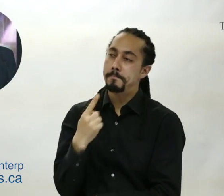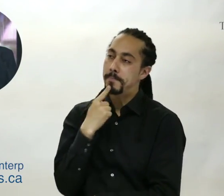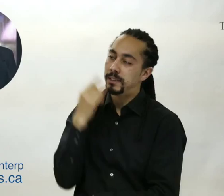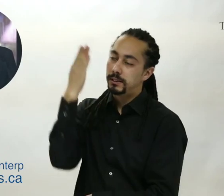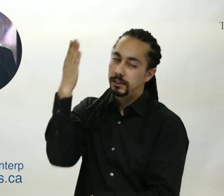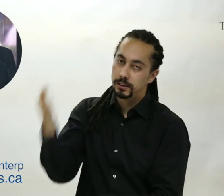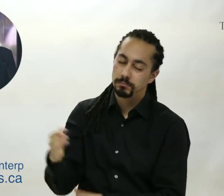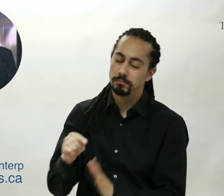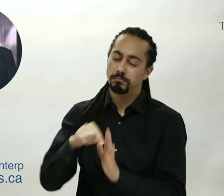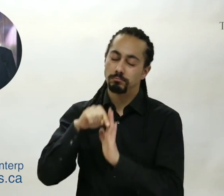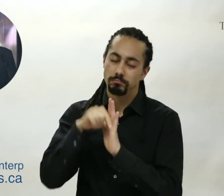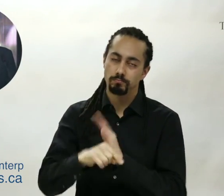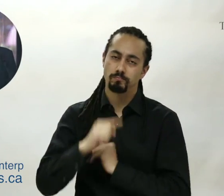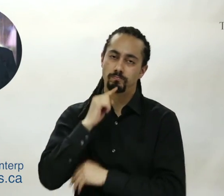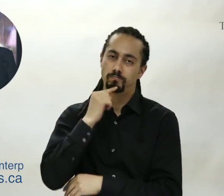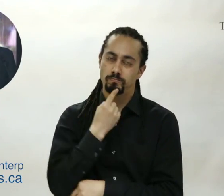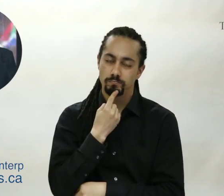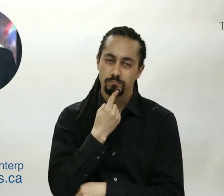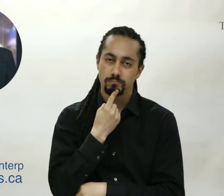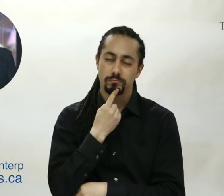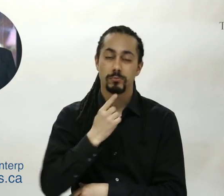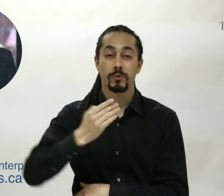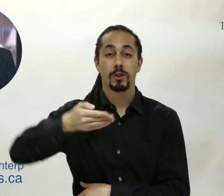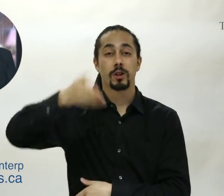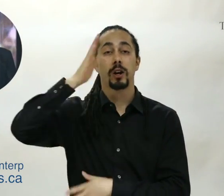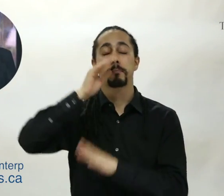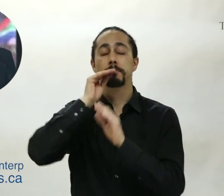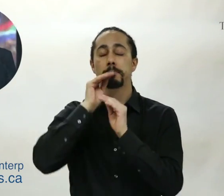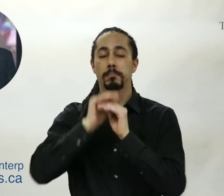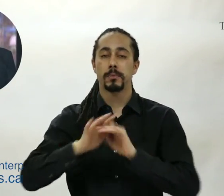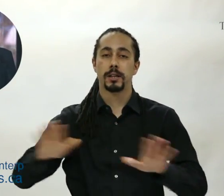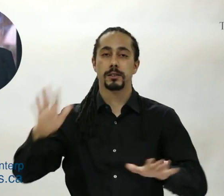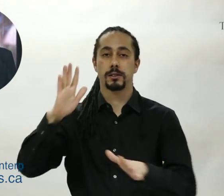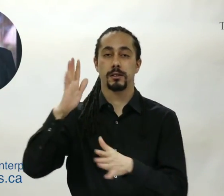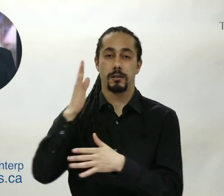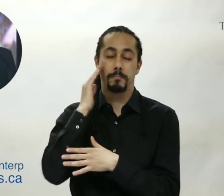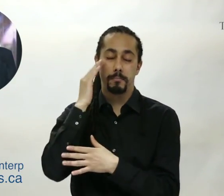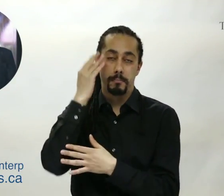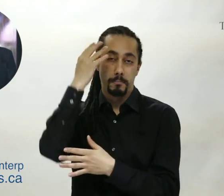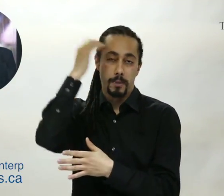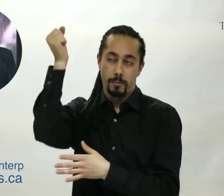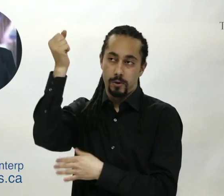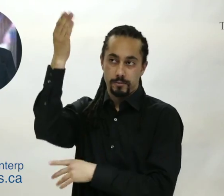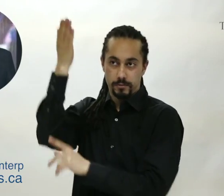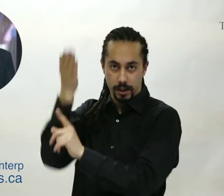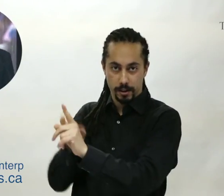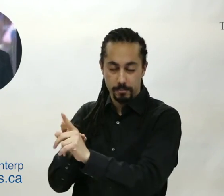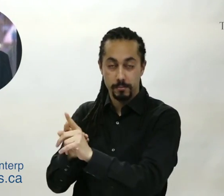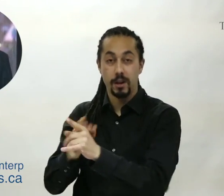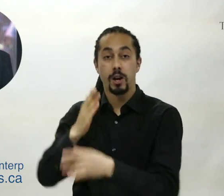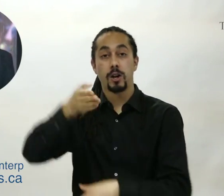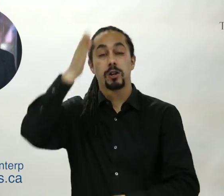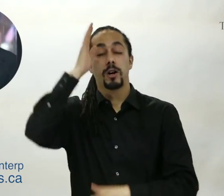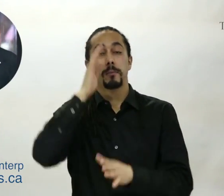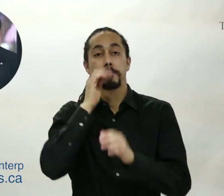May God bless the memory of Nelson Mandela. May God bless the people of South Africa.